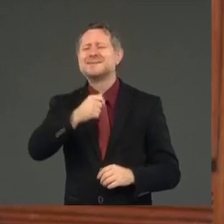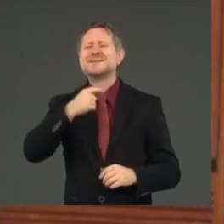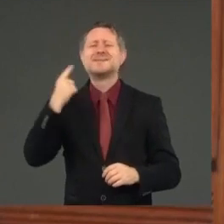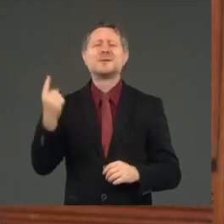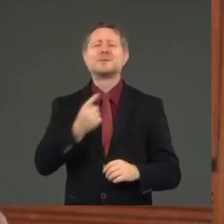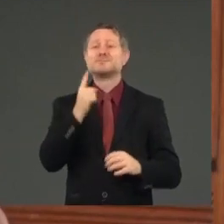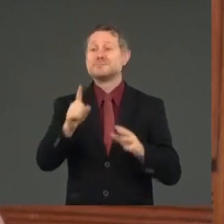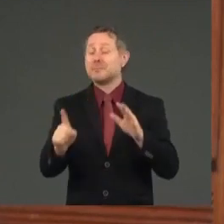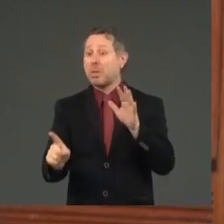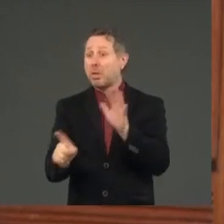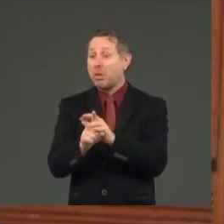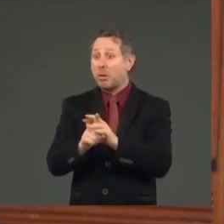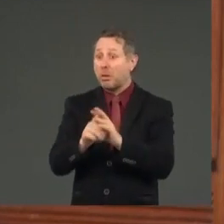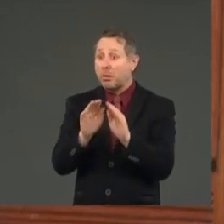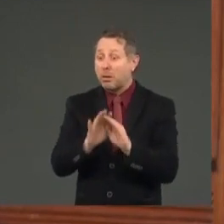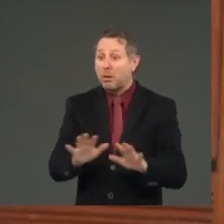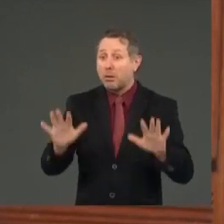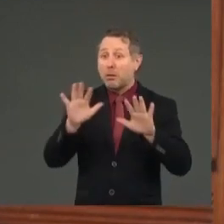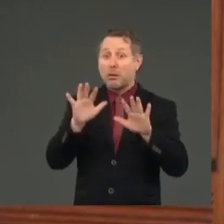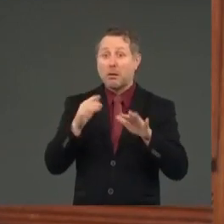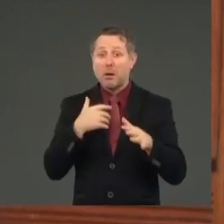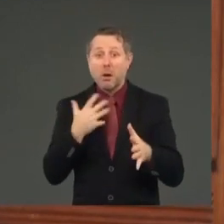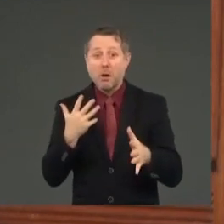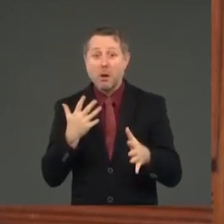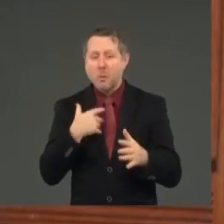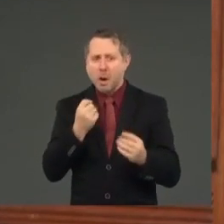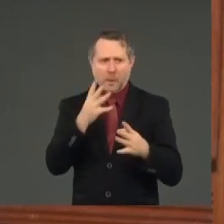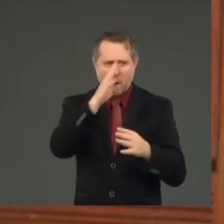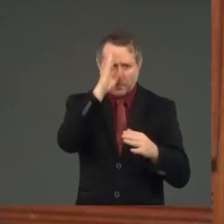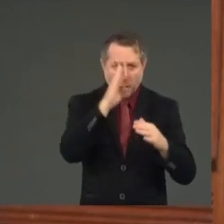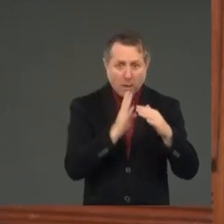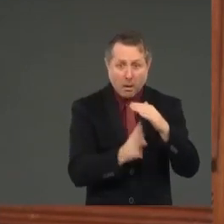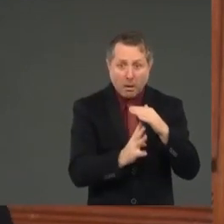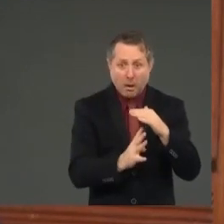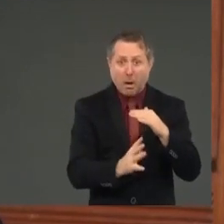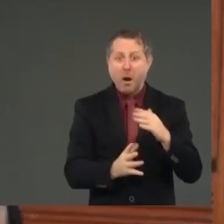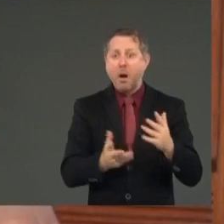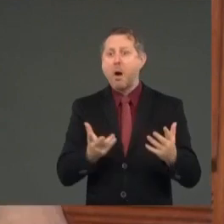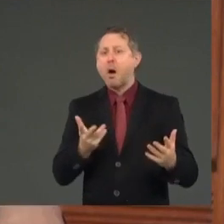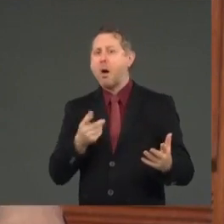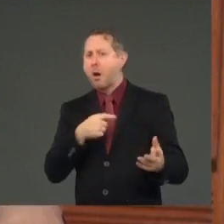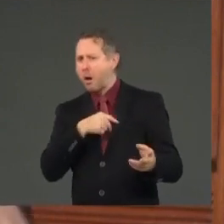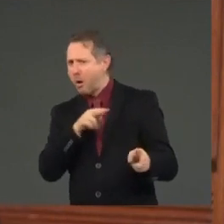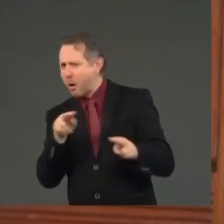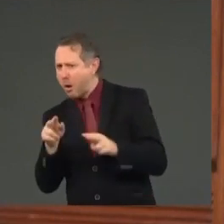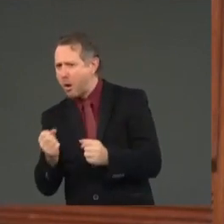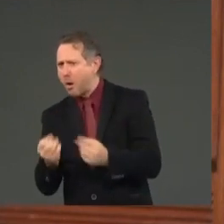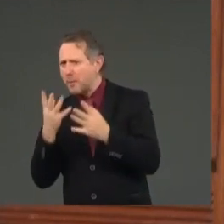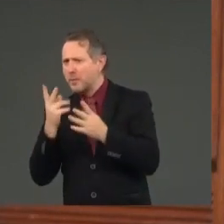HOW FAST WOULD YOU EVALUATE THAT? IS THAT A DAILY THING? WE LOOK AT IT DAILY, JESSE,